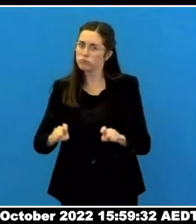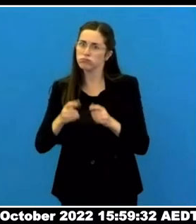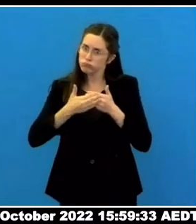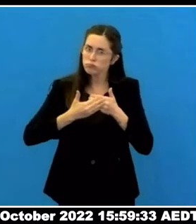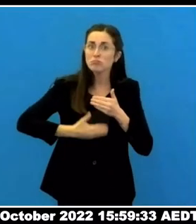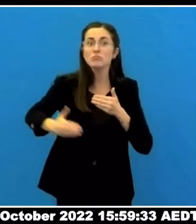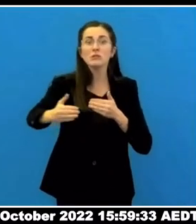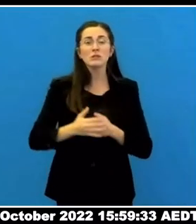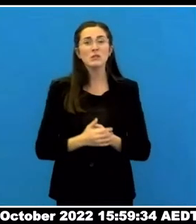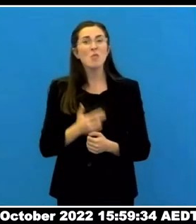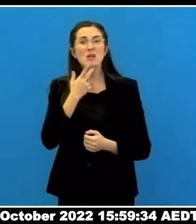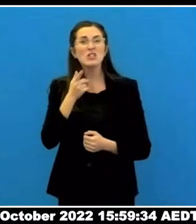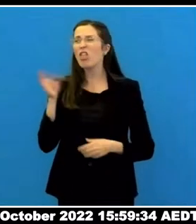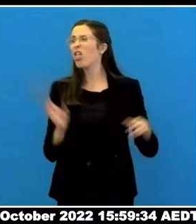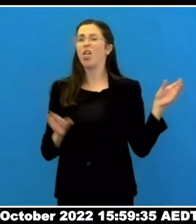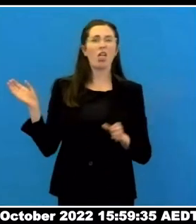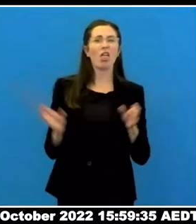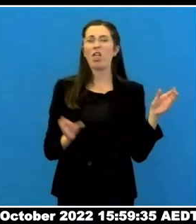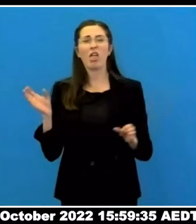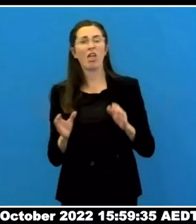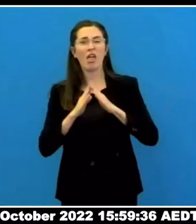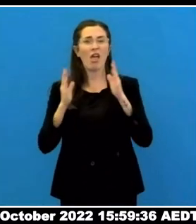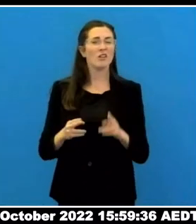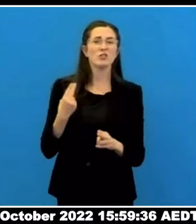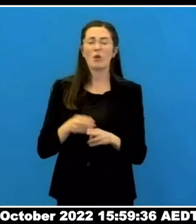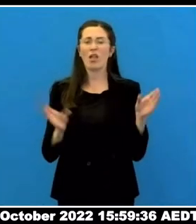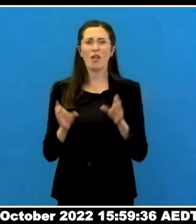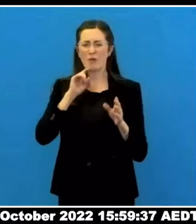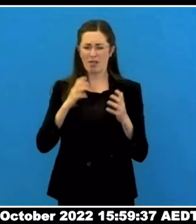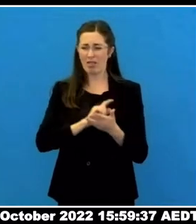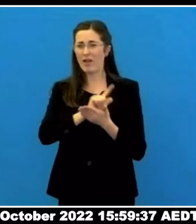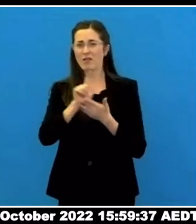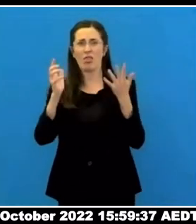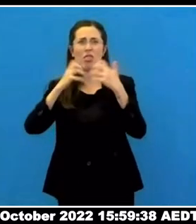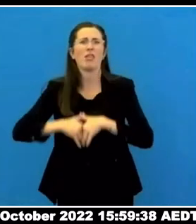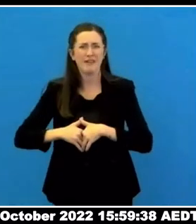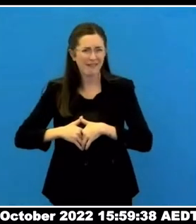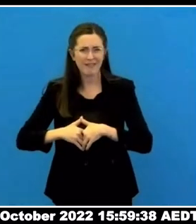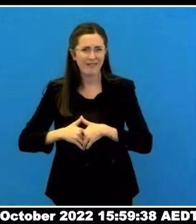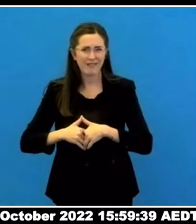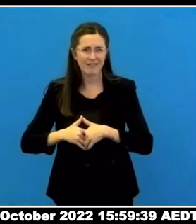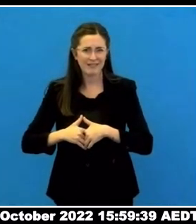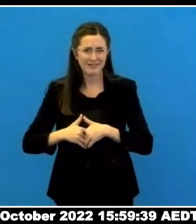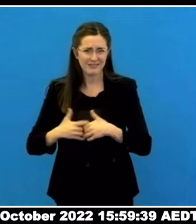If you are quick and hurry, it will not last for a long time